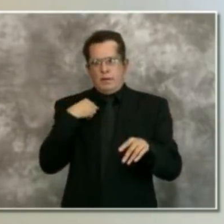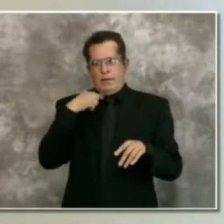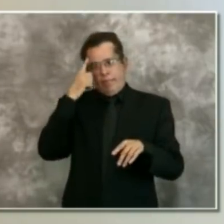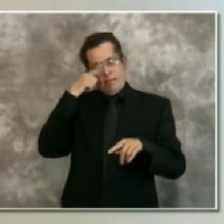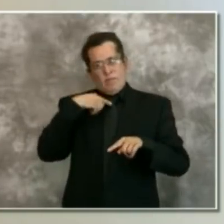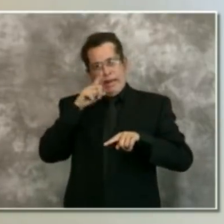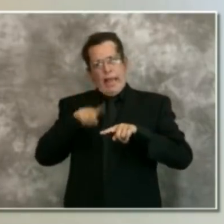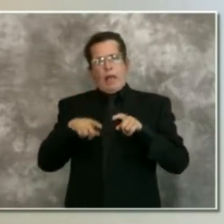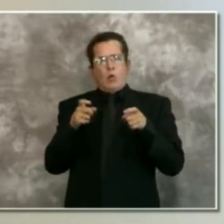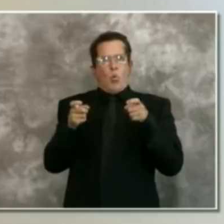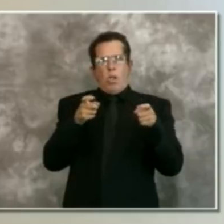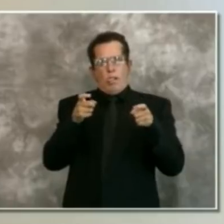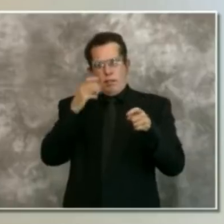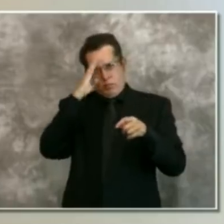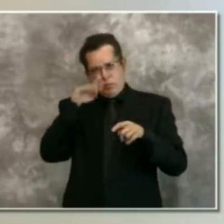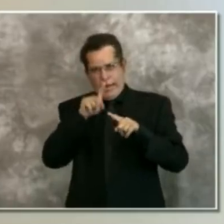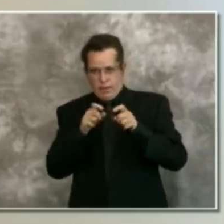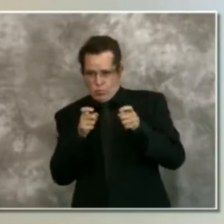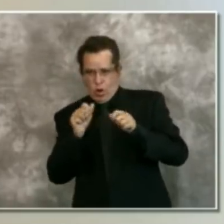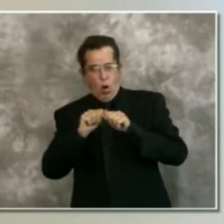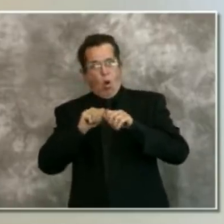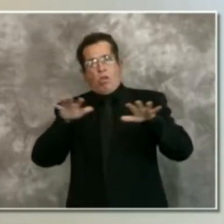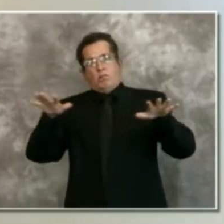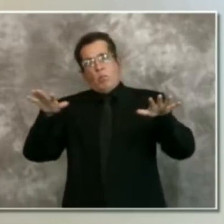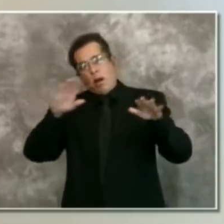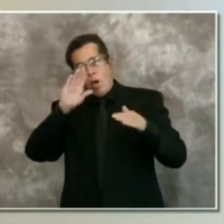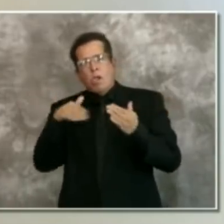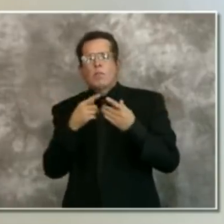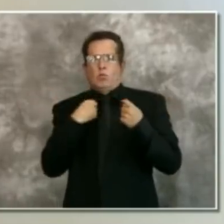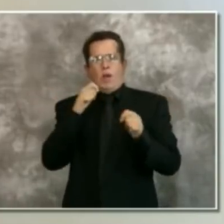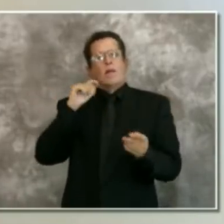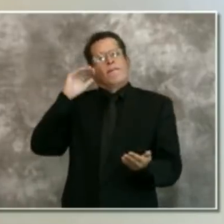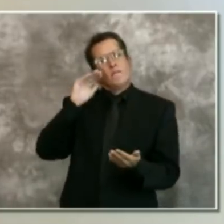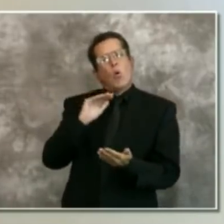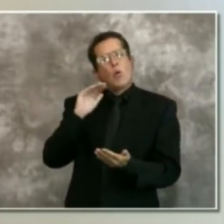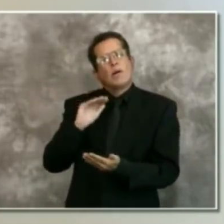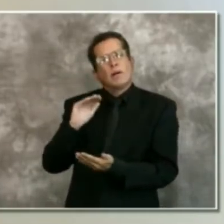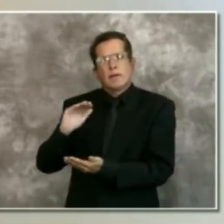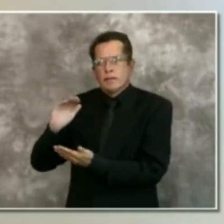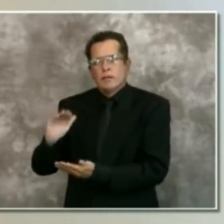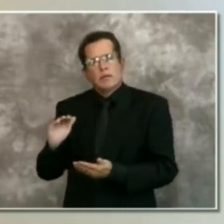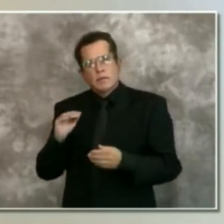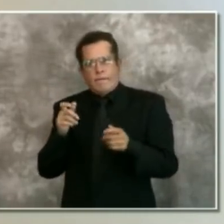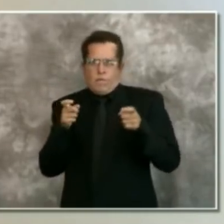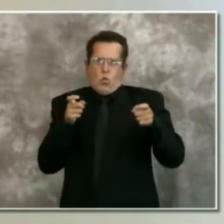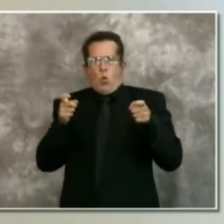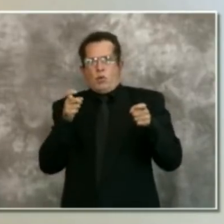AND INCREASED OPERATIONS WITH BUSINESSES AND THE OPPORTUNITY FOR LEISURE ACTIVITIES THERE WILL BE INCREASED THREAT. WE THINK THAT WE COULD STOP ALL